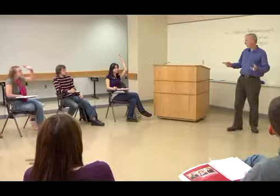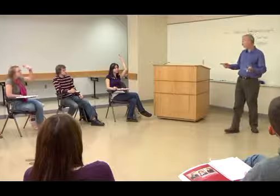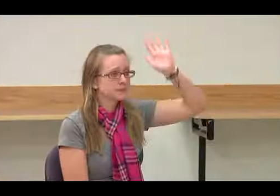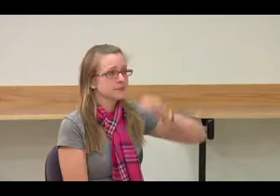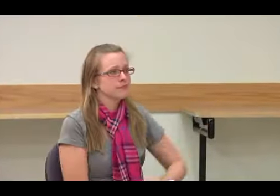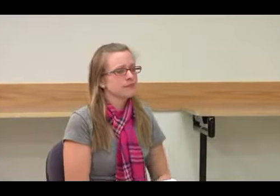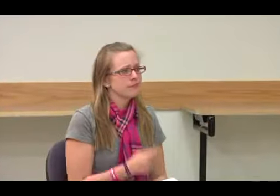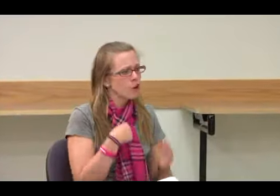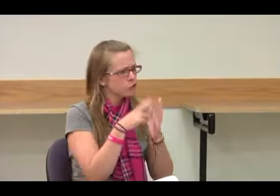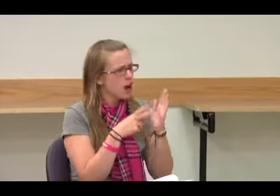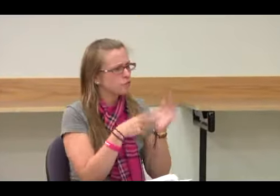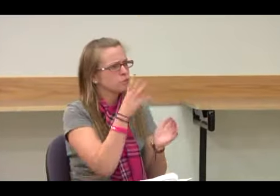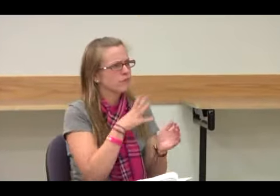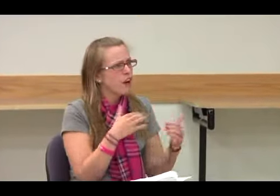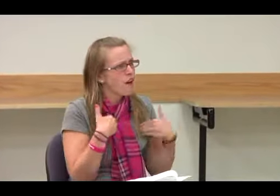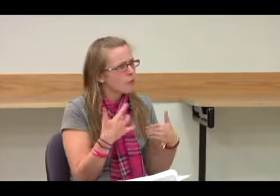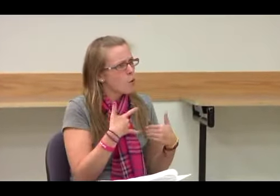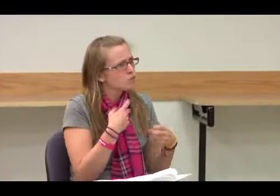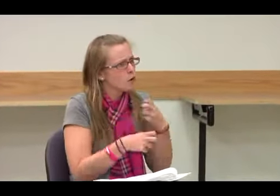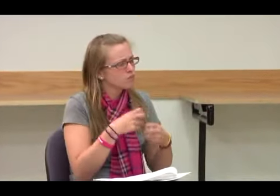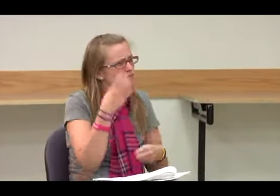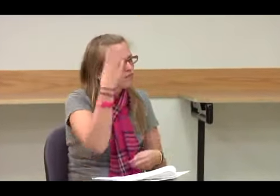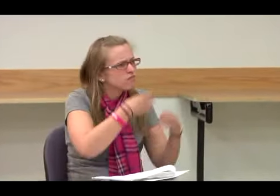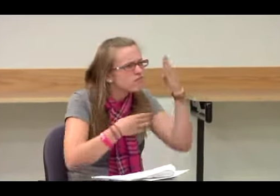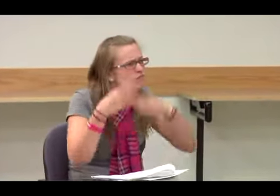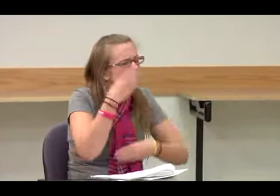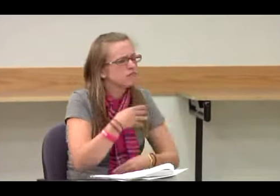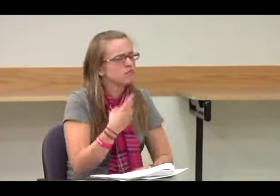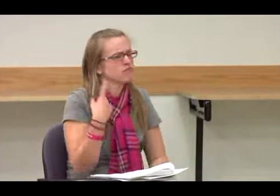Yes? I read that heart problems in women are often overlooked.